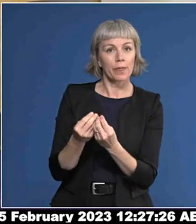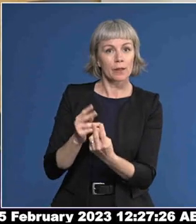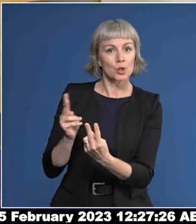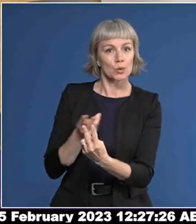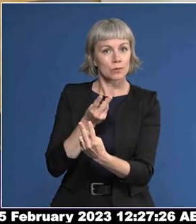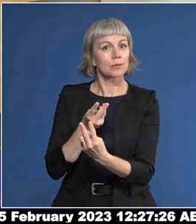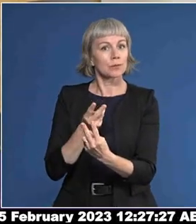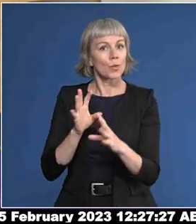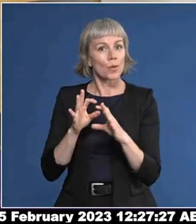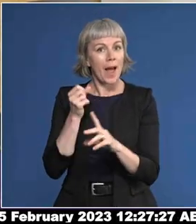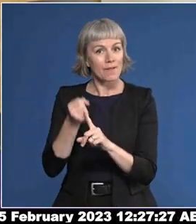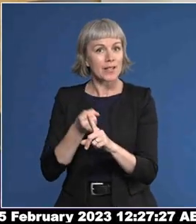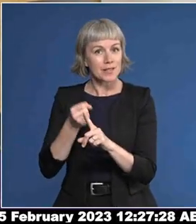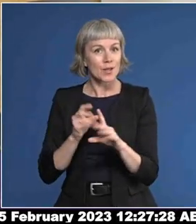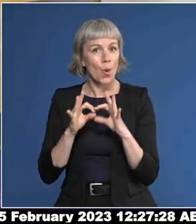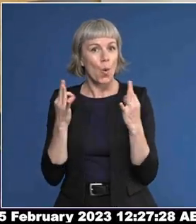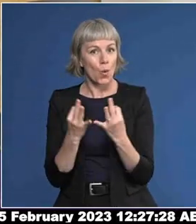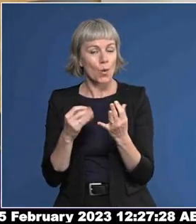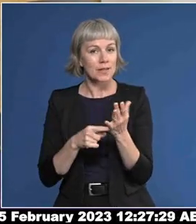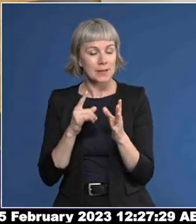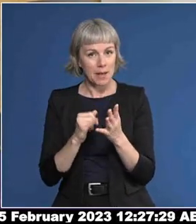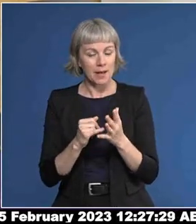Tasmania, Speak Out and Advocacy Tas.